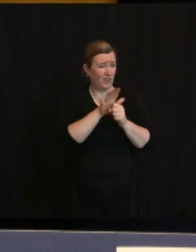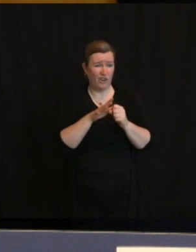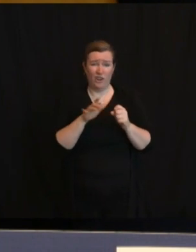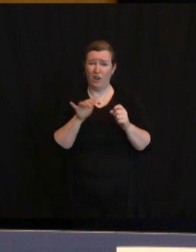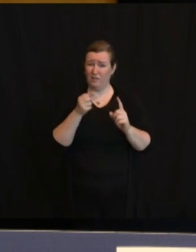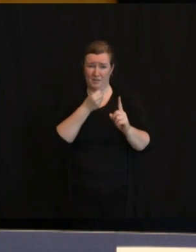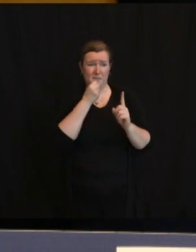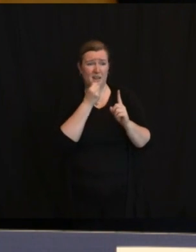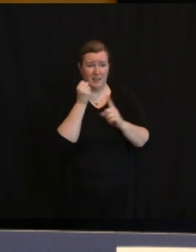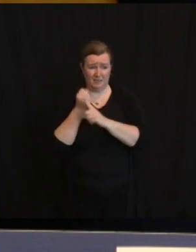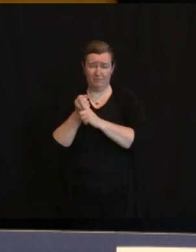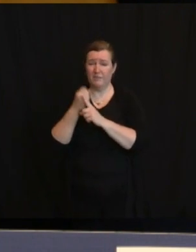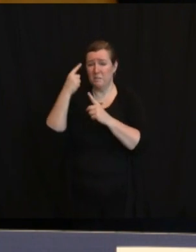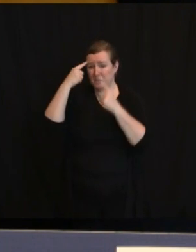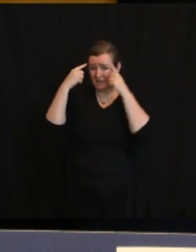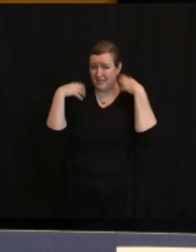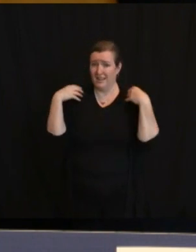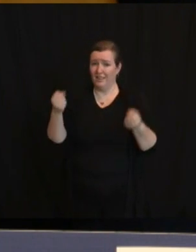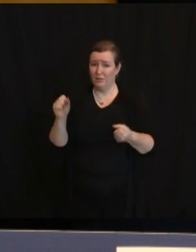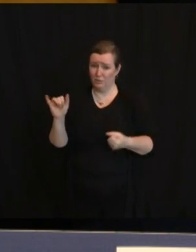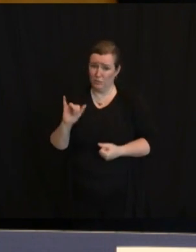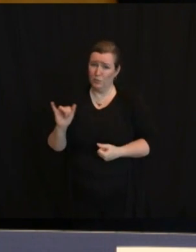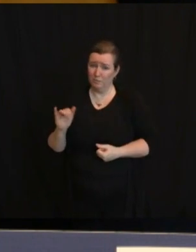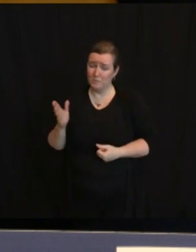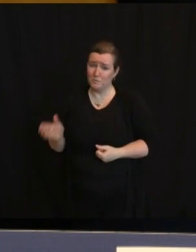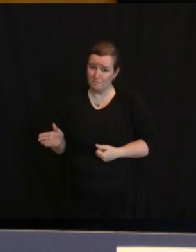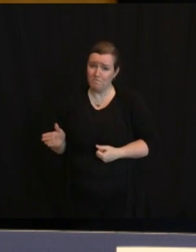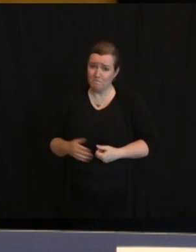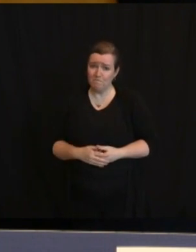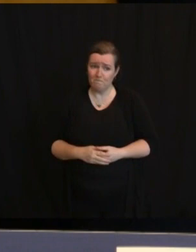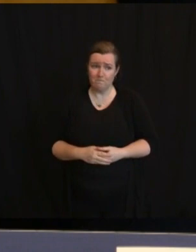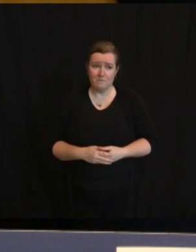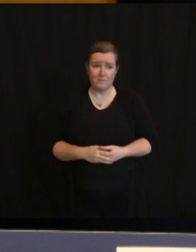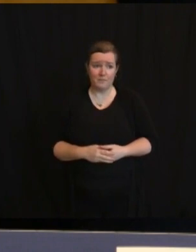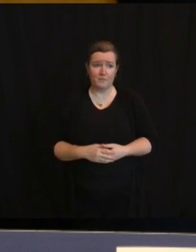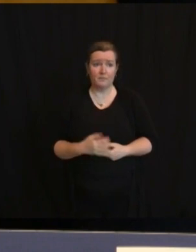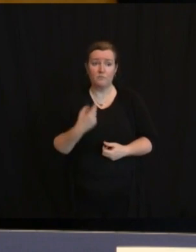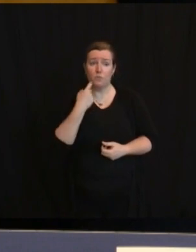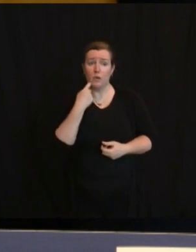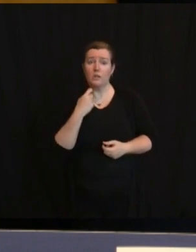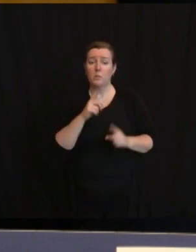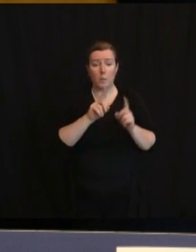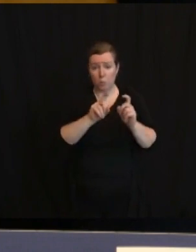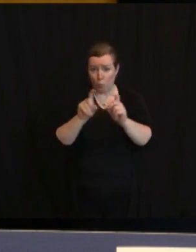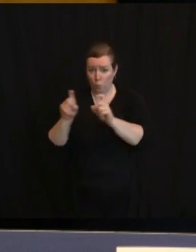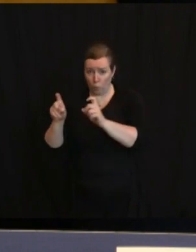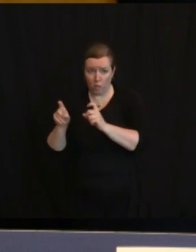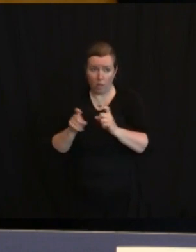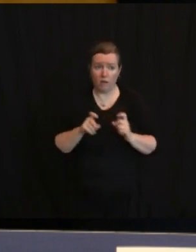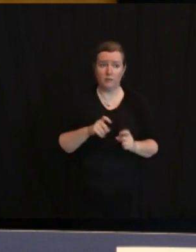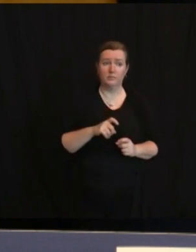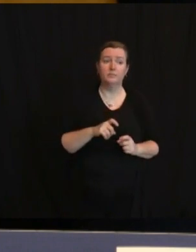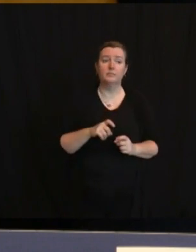THE EFFECT THE VIRUS HAD ON THE PUBLIC'S PHYSICAL HEALTH, THE